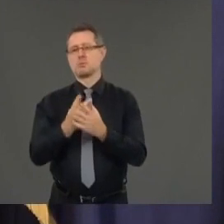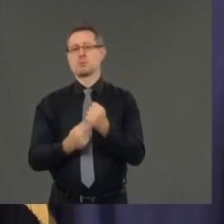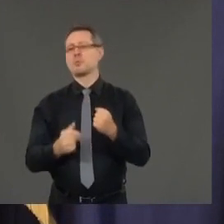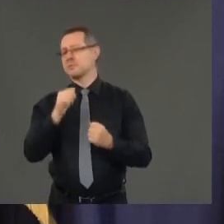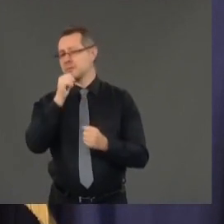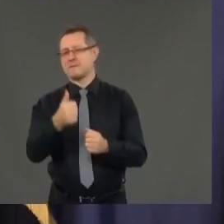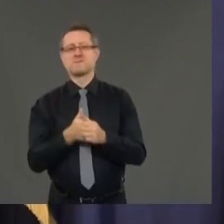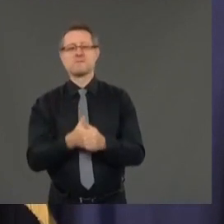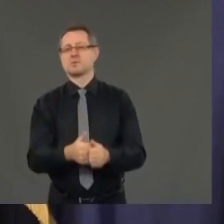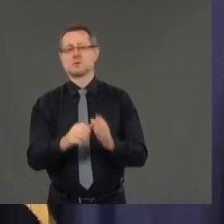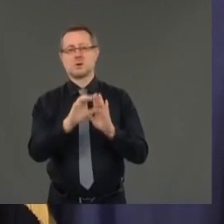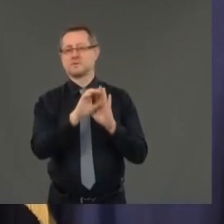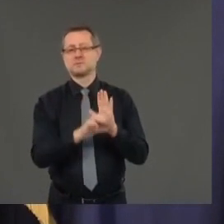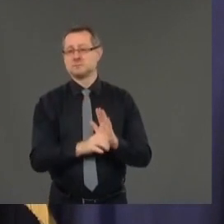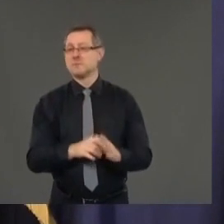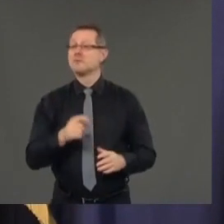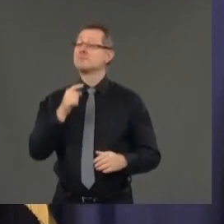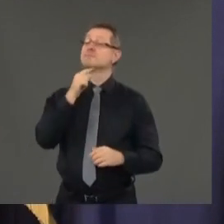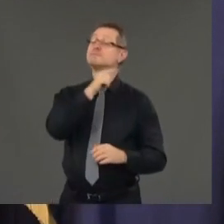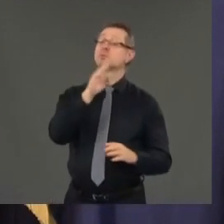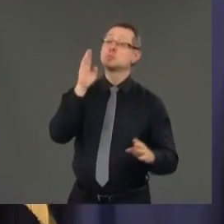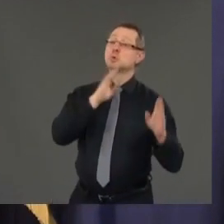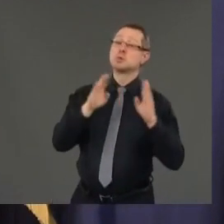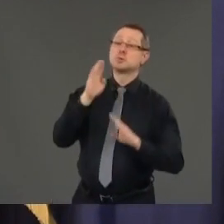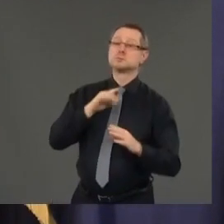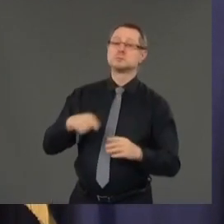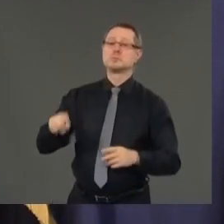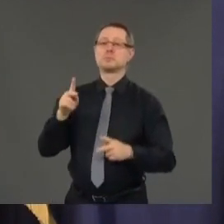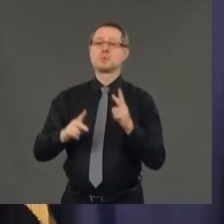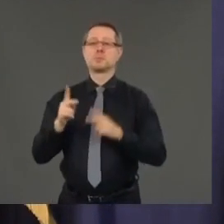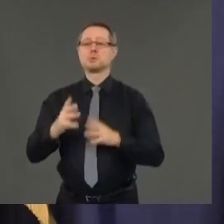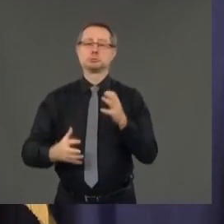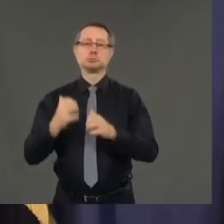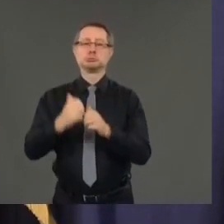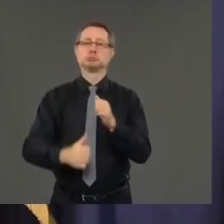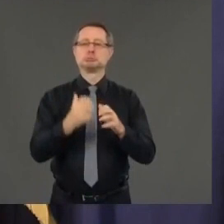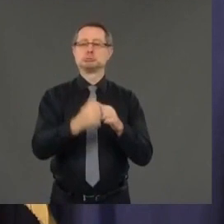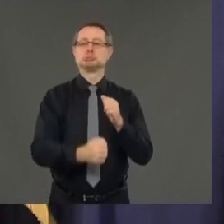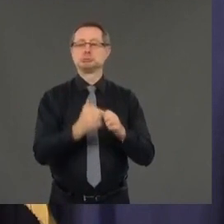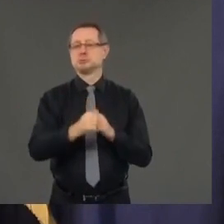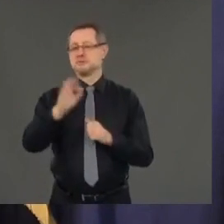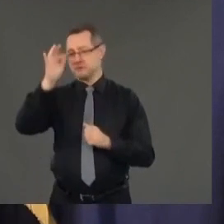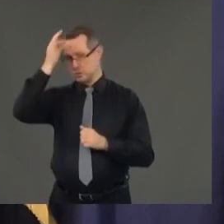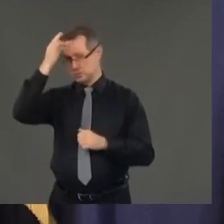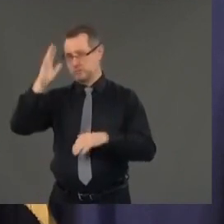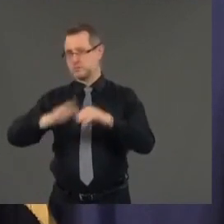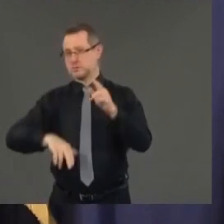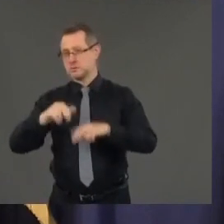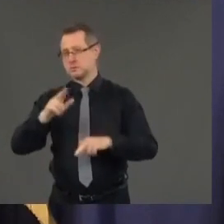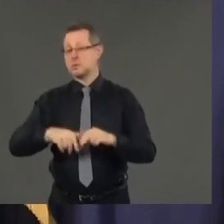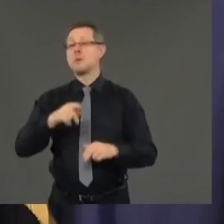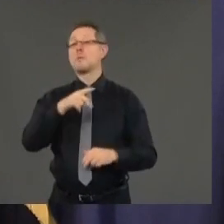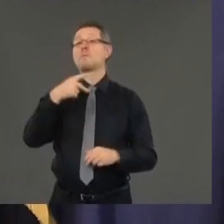I DON'T BELIEVE EITHER ARE LEGAL, BY THE WAY. ONE IS FEAR OF DAMAGE TO FEDERAL